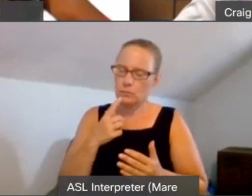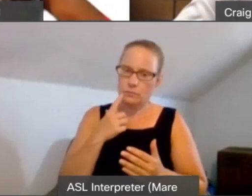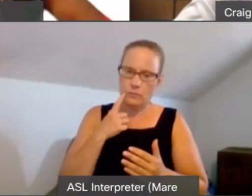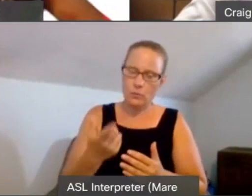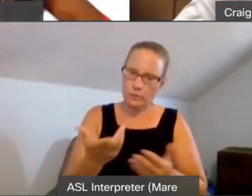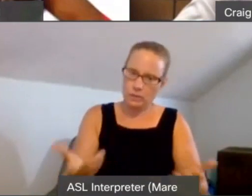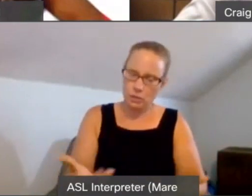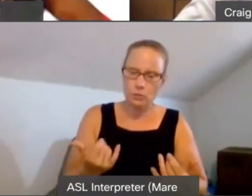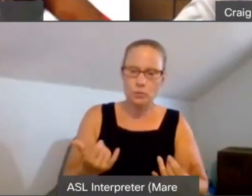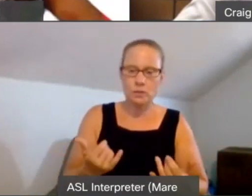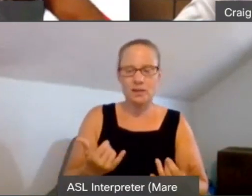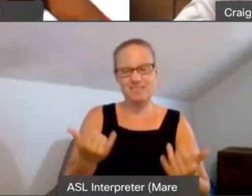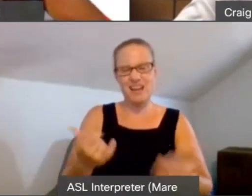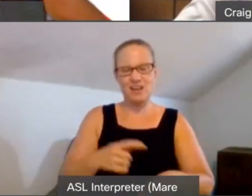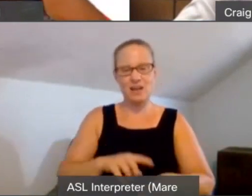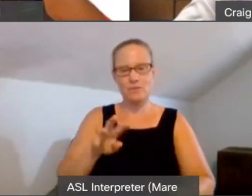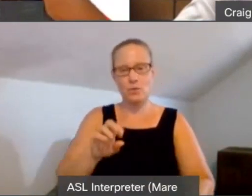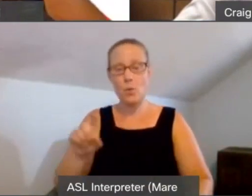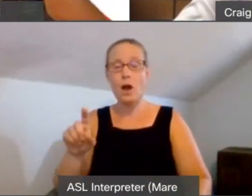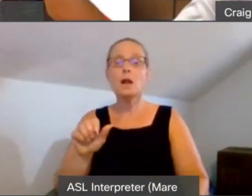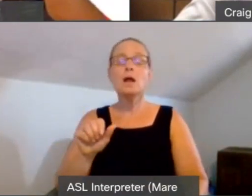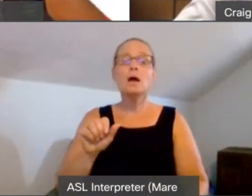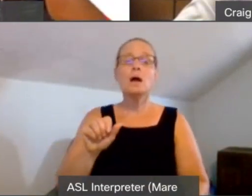and Amelia, can we keep this up another minute or do we need to sign off now?